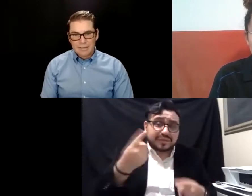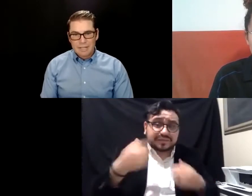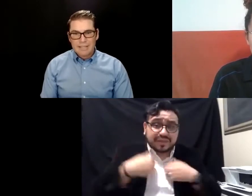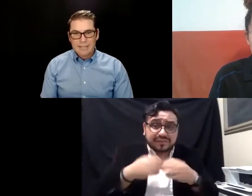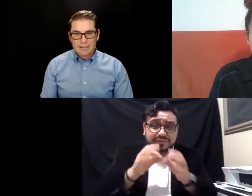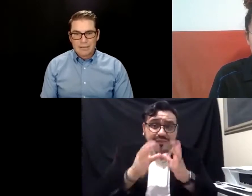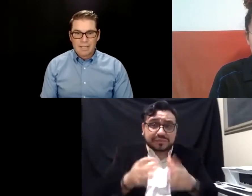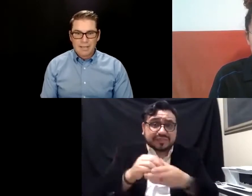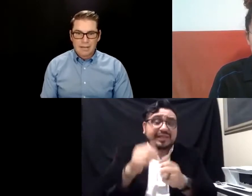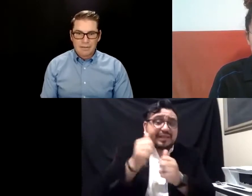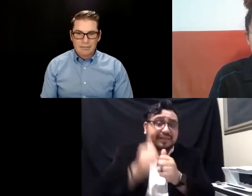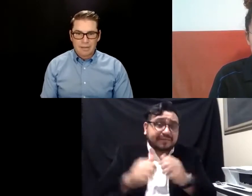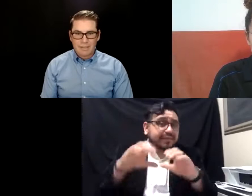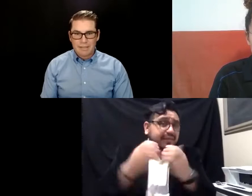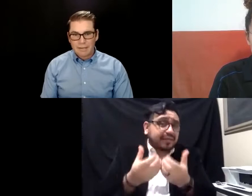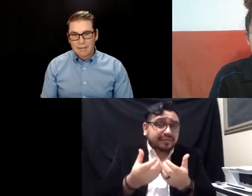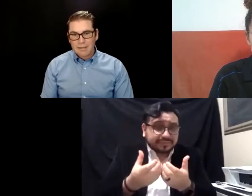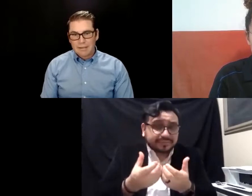So that's the sort of thing you have to confront.